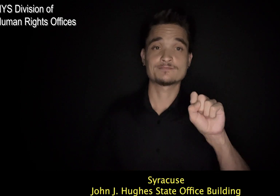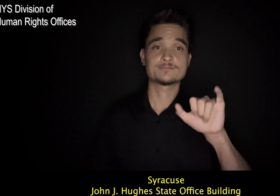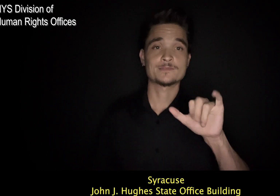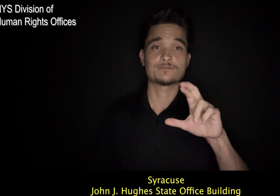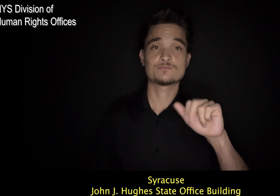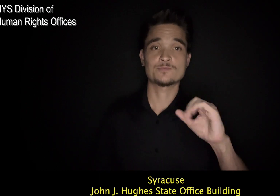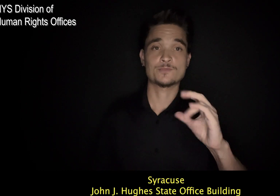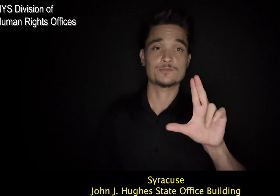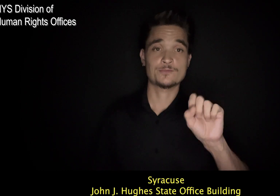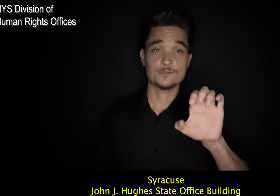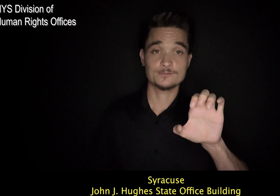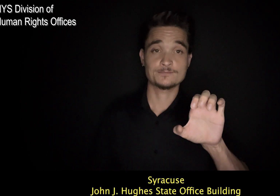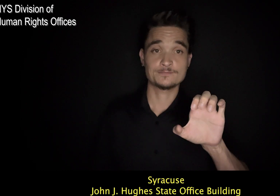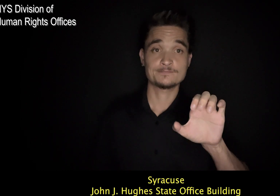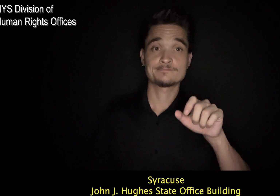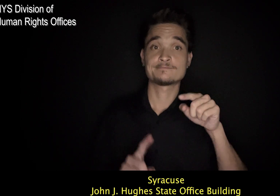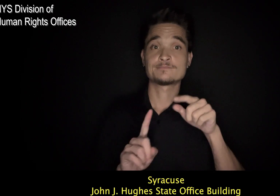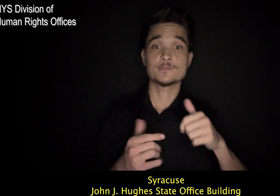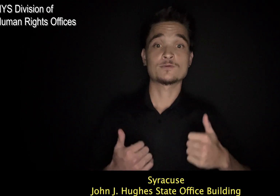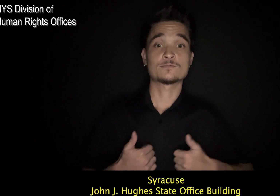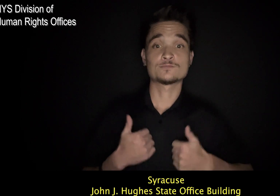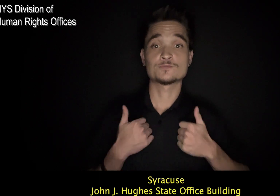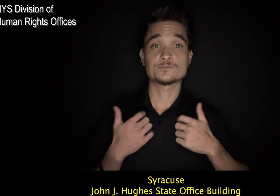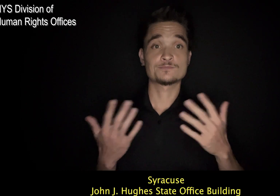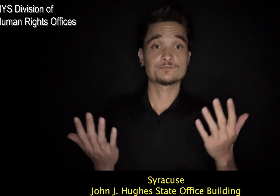Syracuse John J. Hughes State Office Building